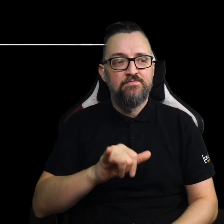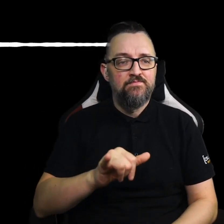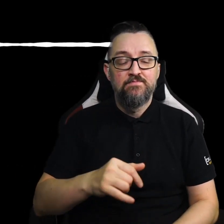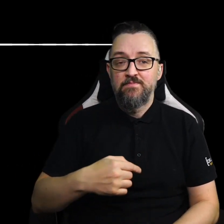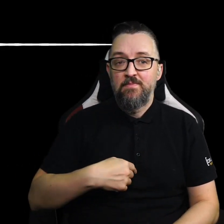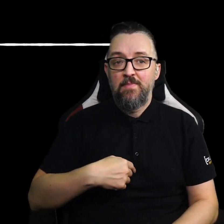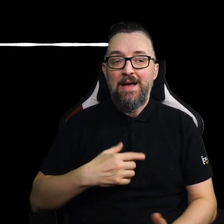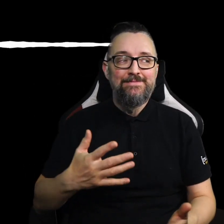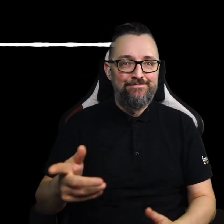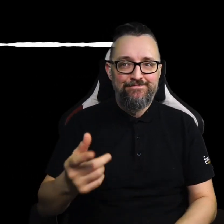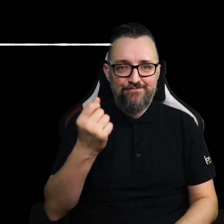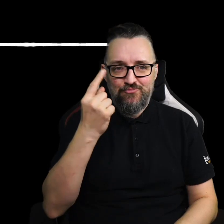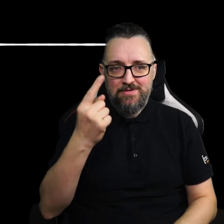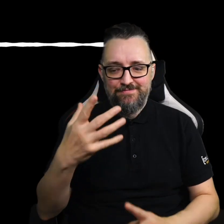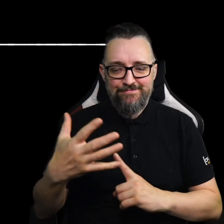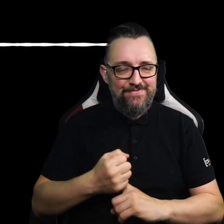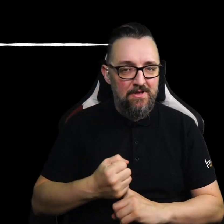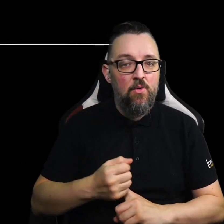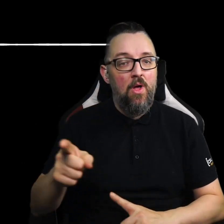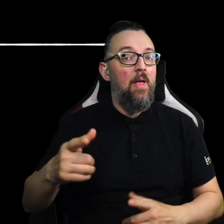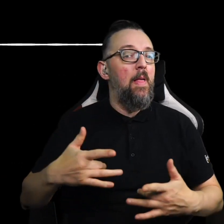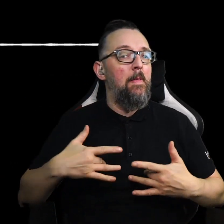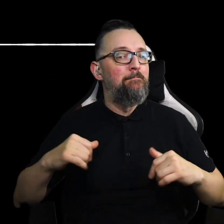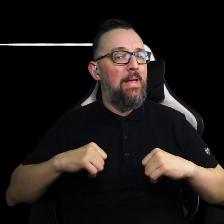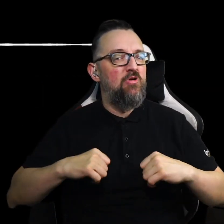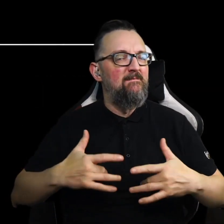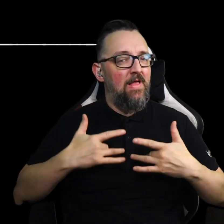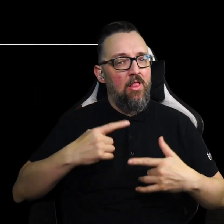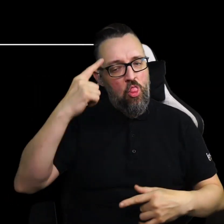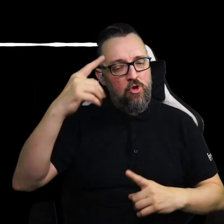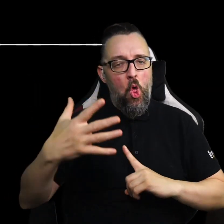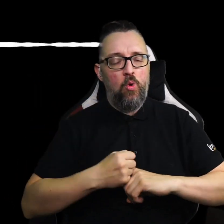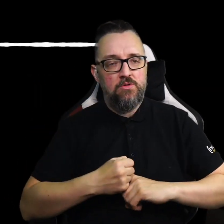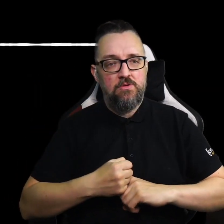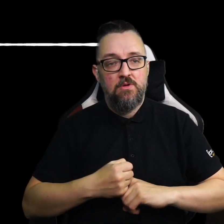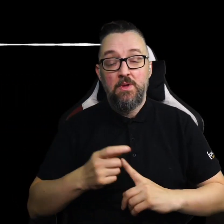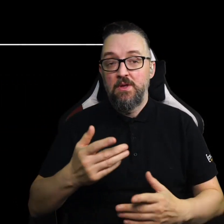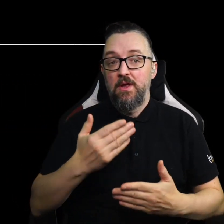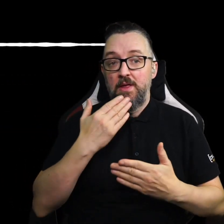Thankfully for me, my MP along with several other kind-hearted organisations and people, were in my corner.